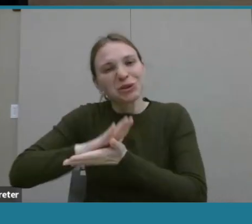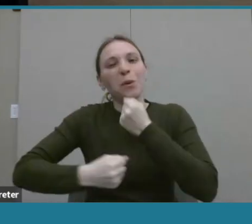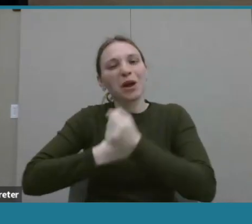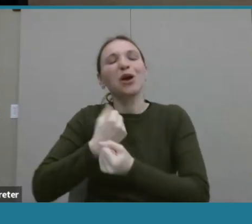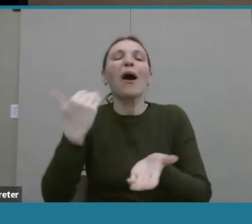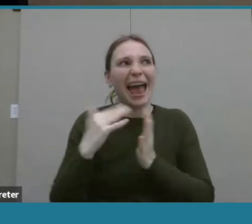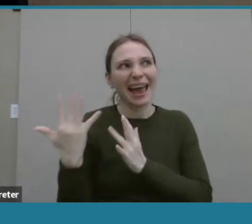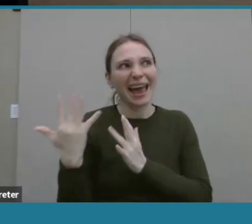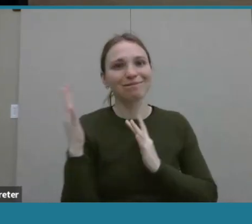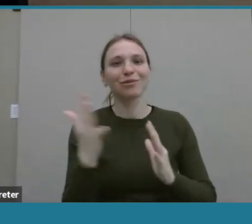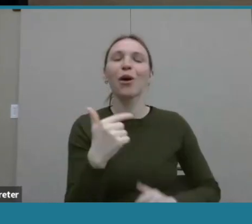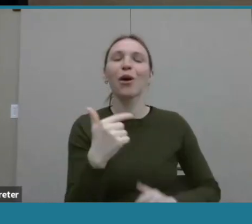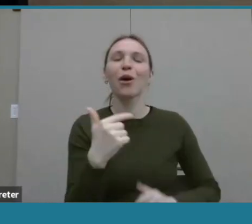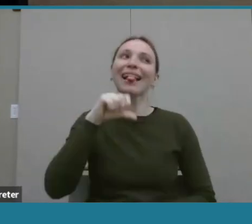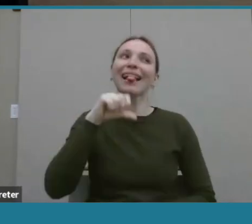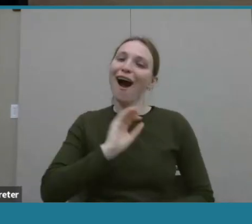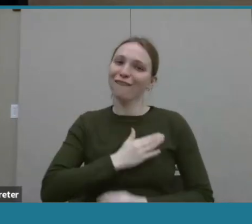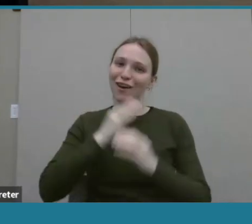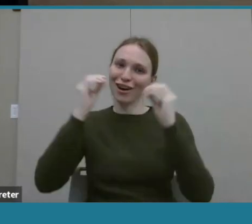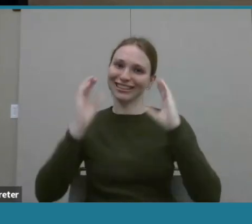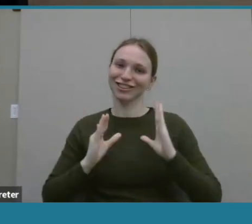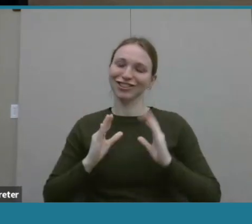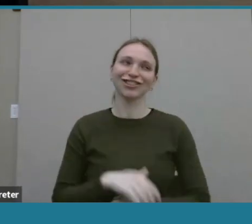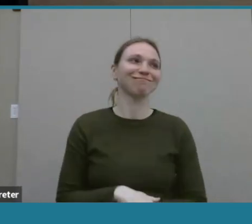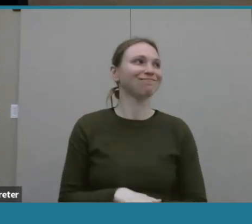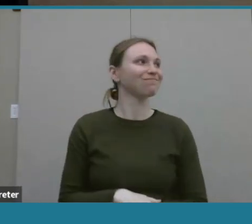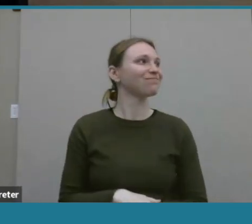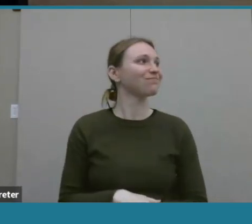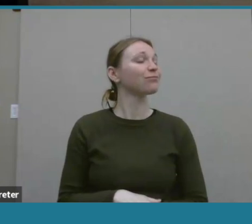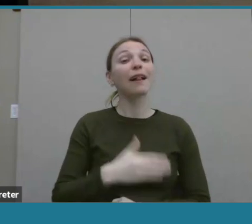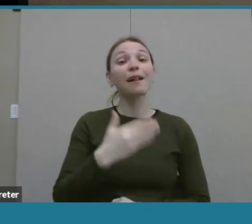We love our teachers at Lincoln Park Zoo. Yeah, thank you so much for that, Deirdre.